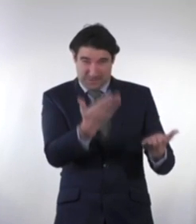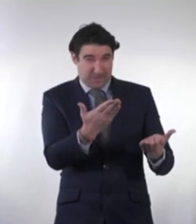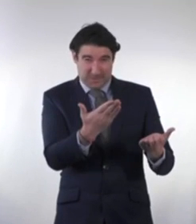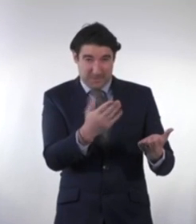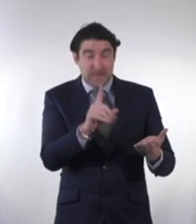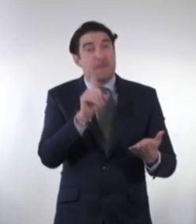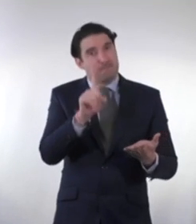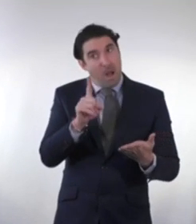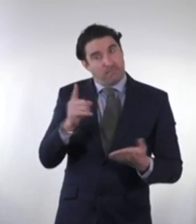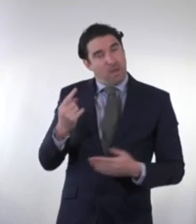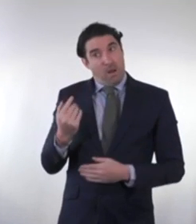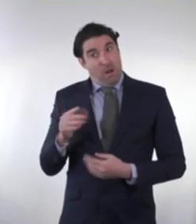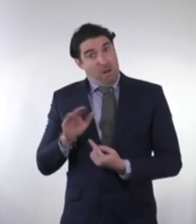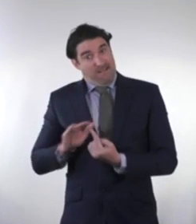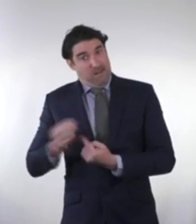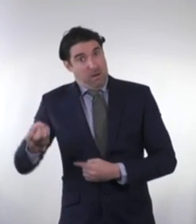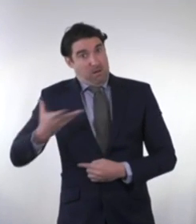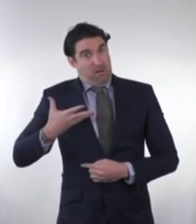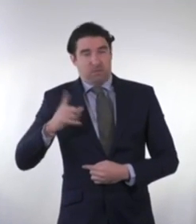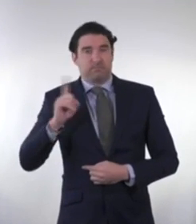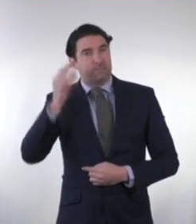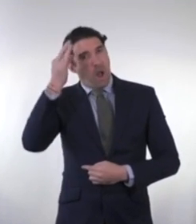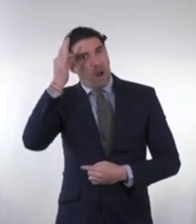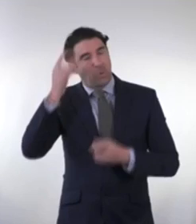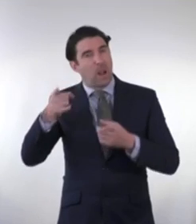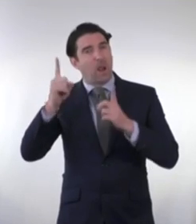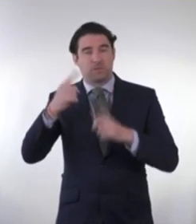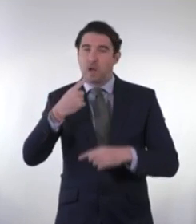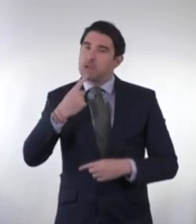to ensure that we protect our most vulnerable and safeguard our liberties?